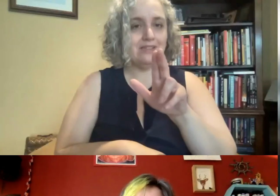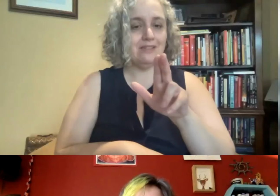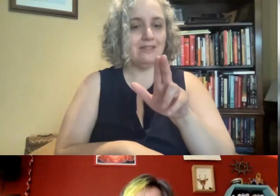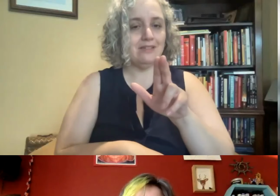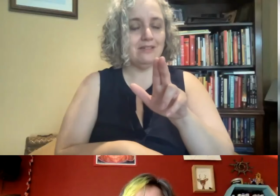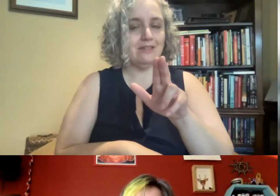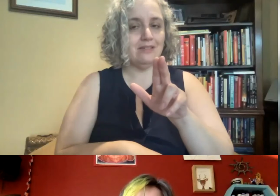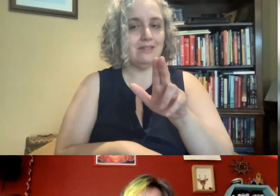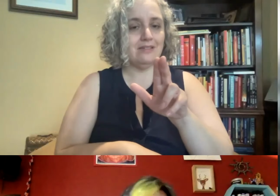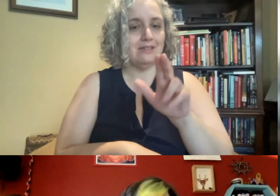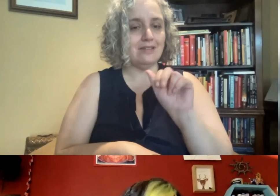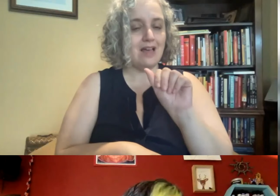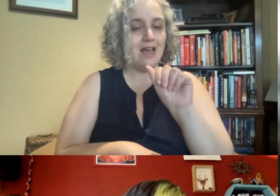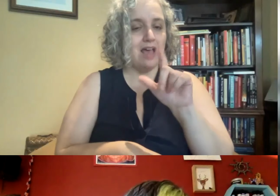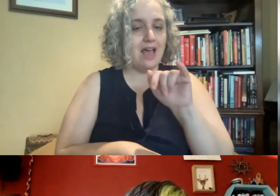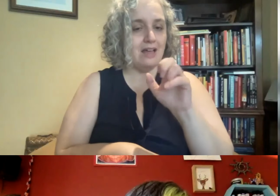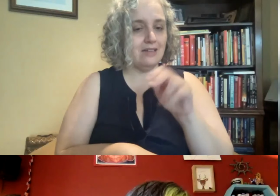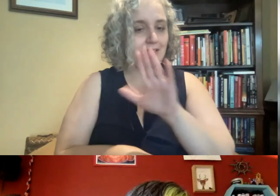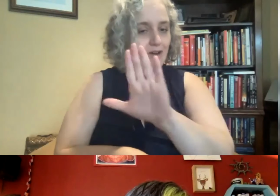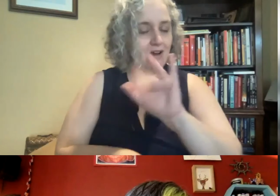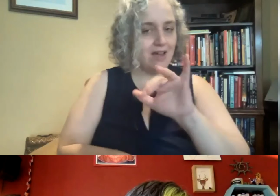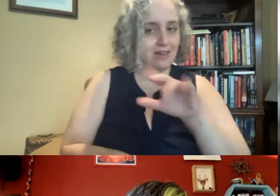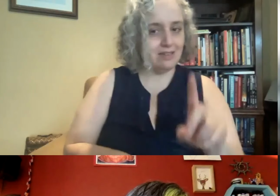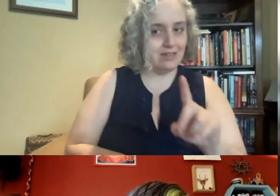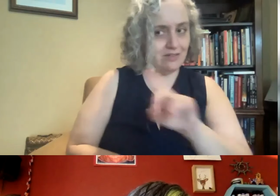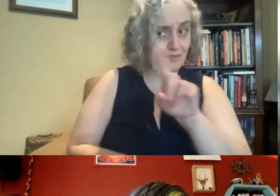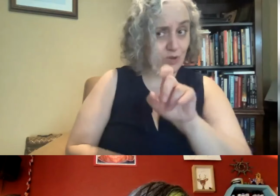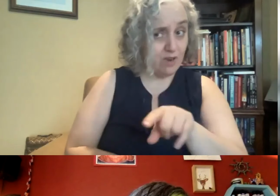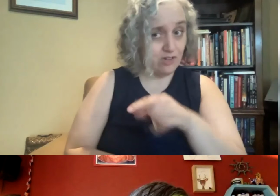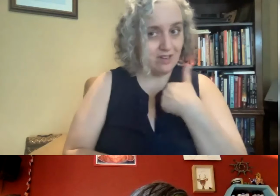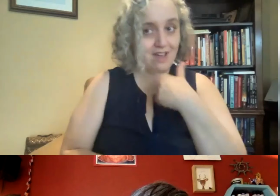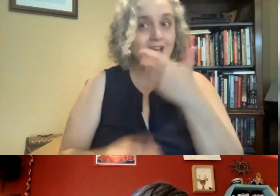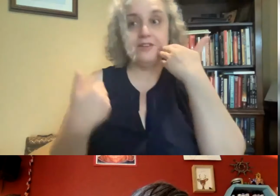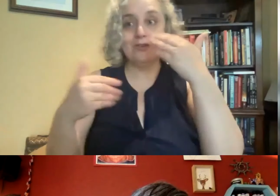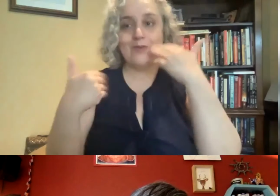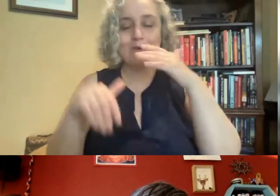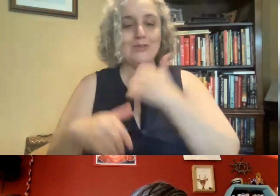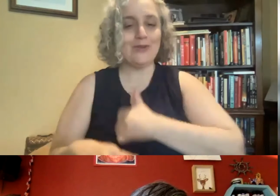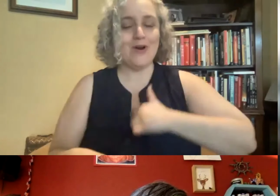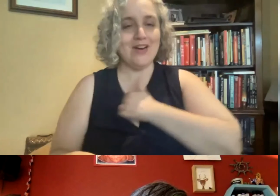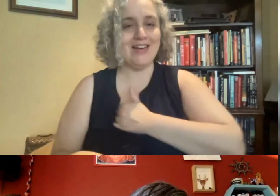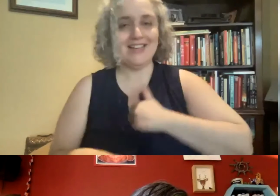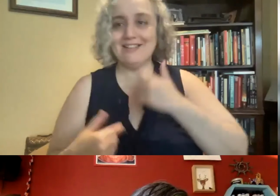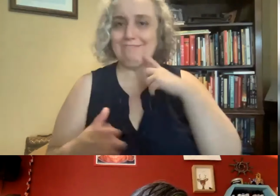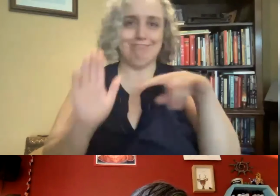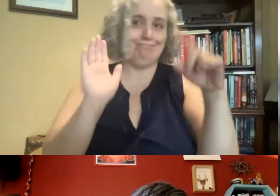Could you like to ask a question? Loresa: Sorry, I didn't know that.